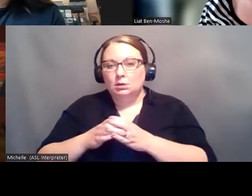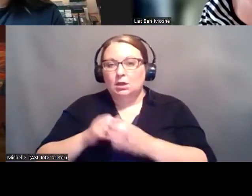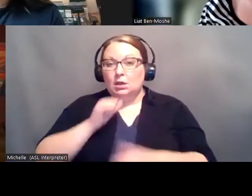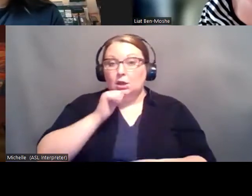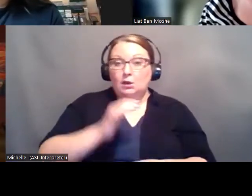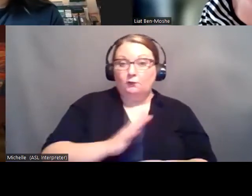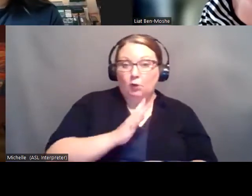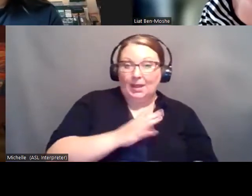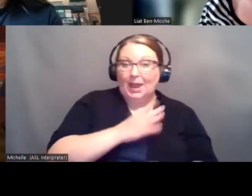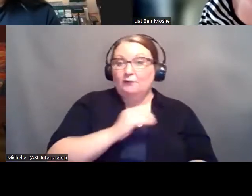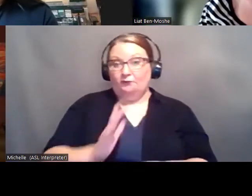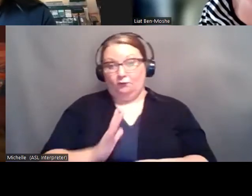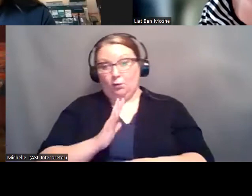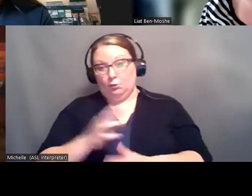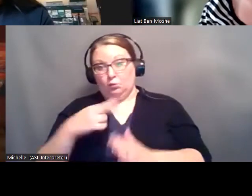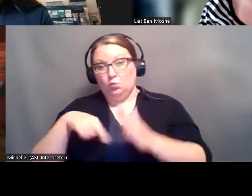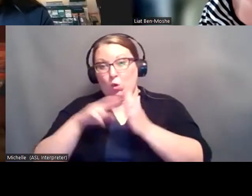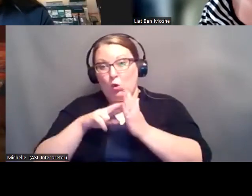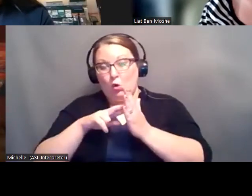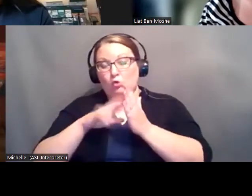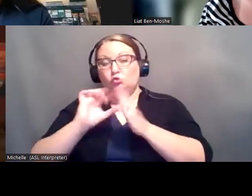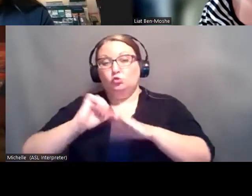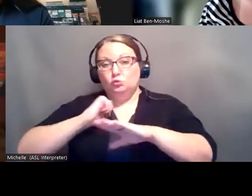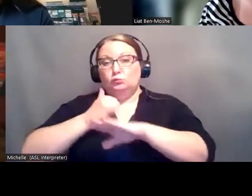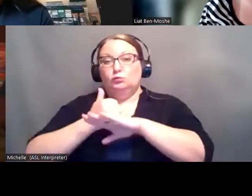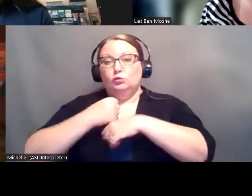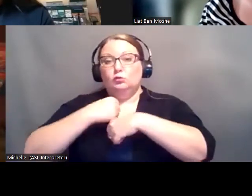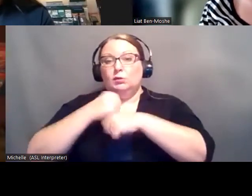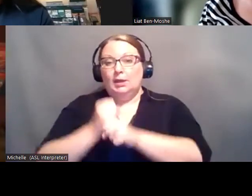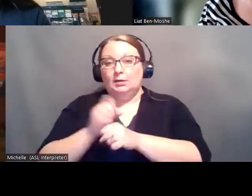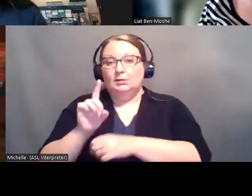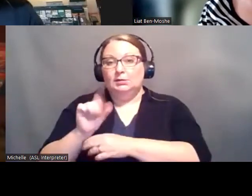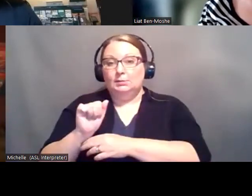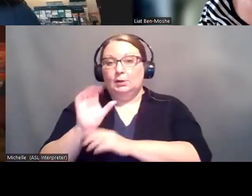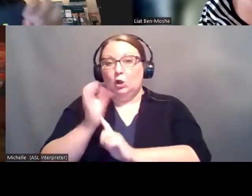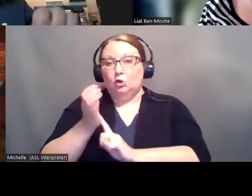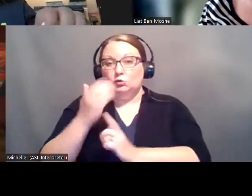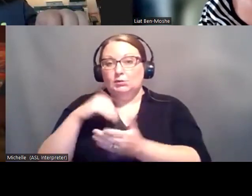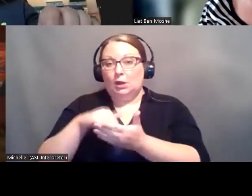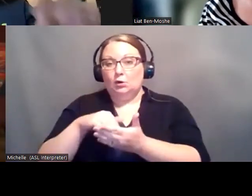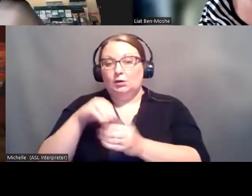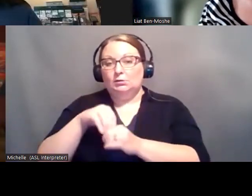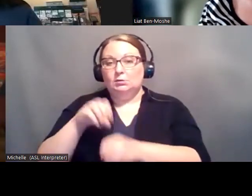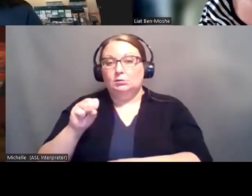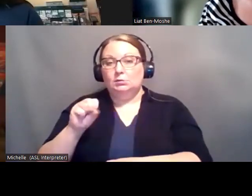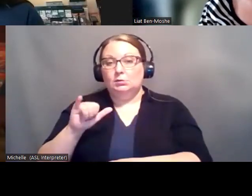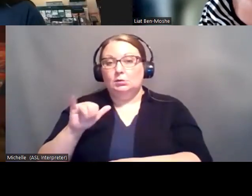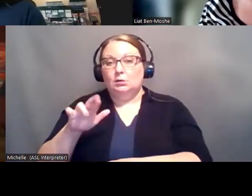that created the Disability Cultural Center at Syracuse. So for the next about 15 minutes or so,